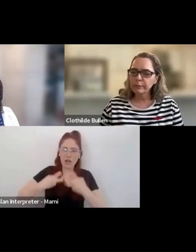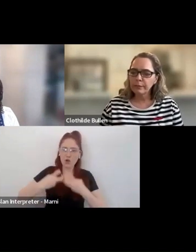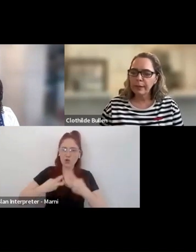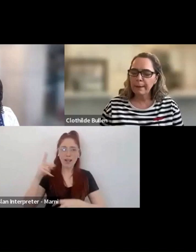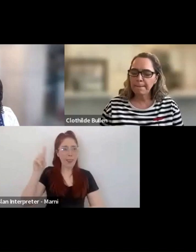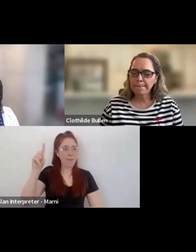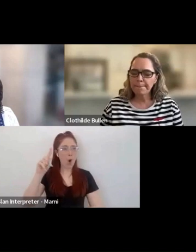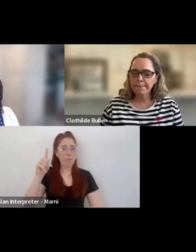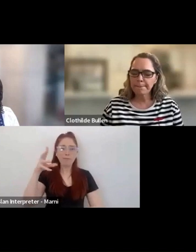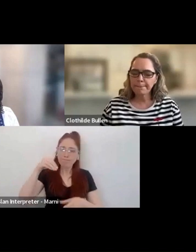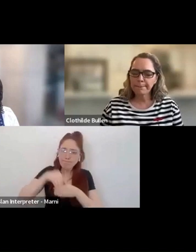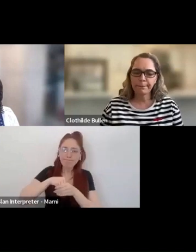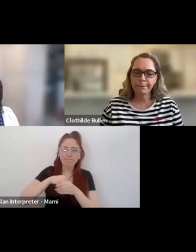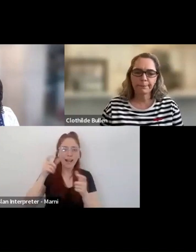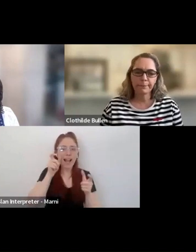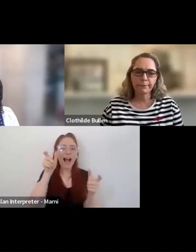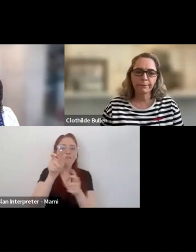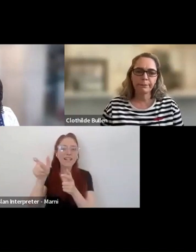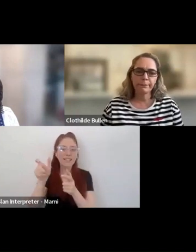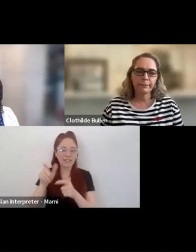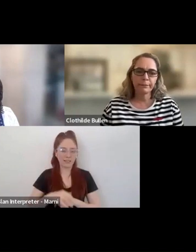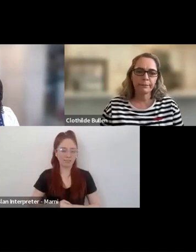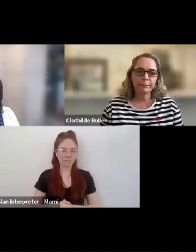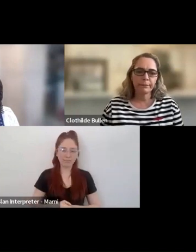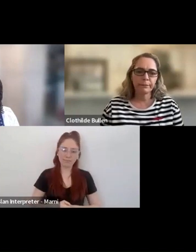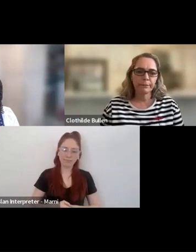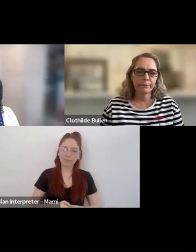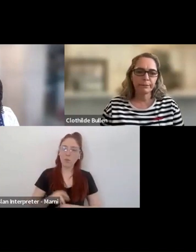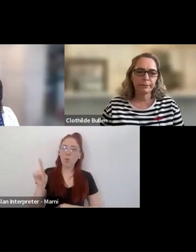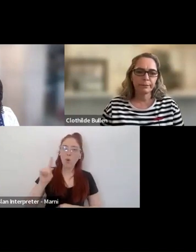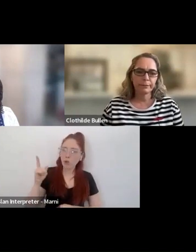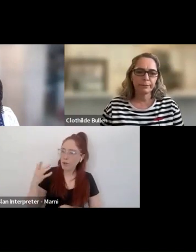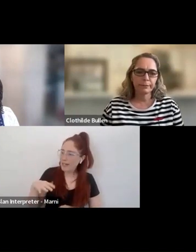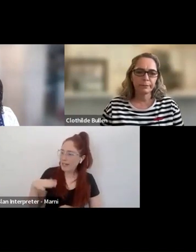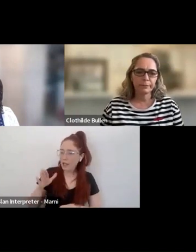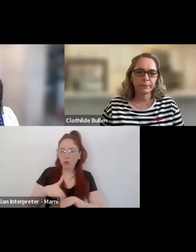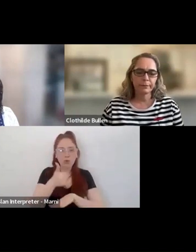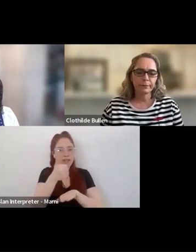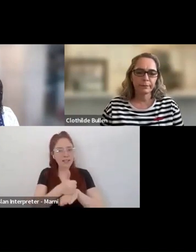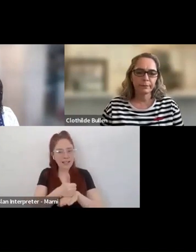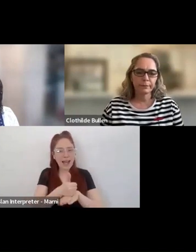what are the what are the boards that we need? What are the governance structures that we need that will serve us that